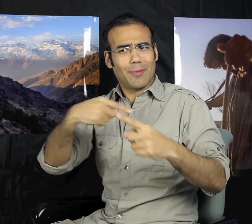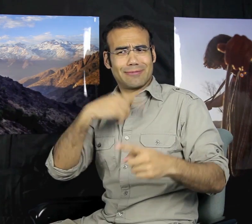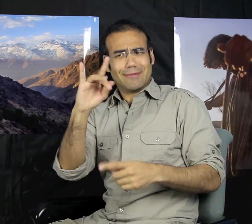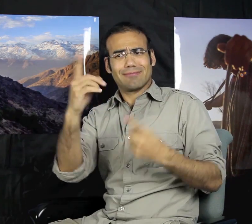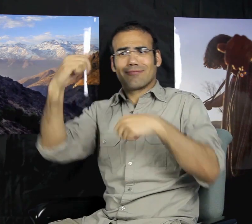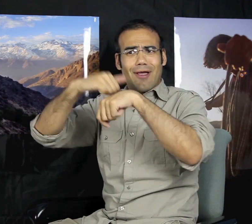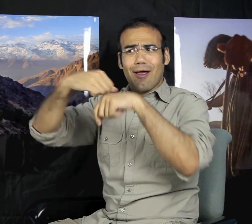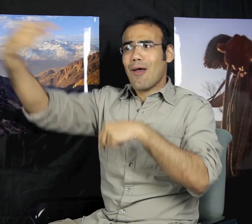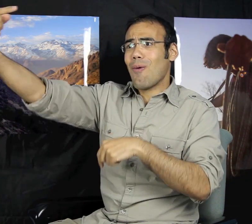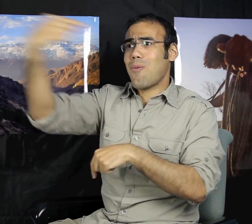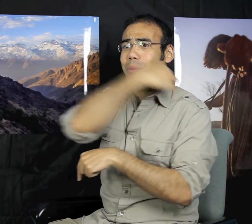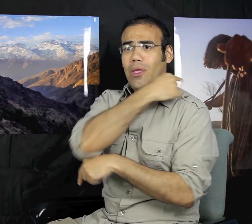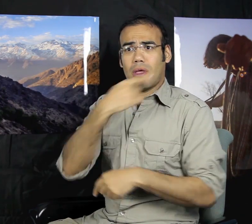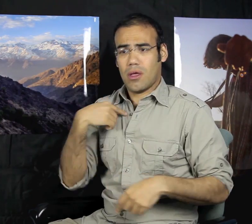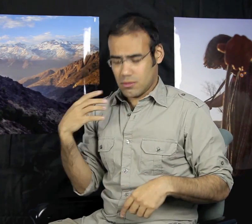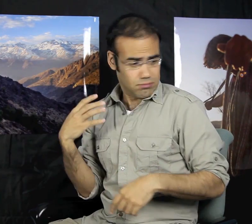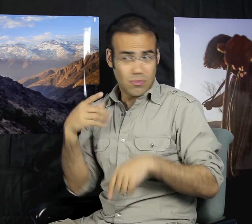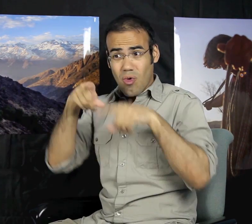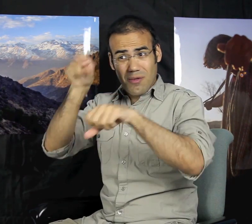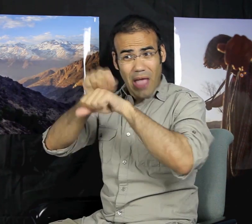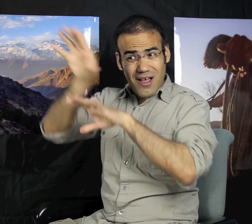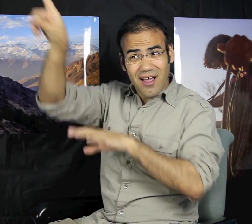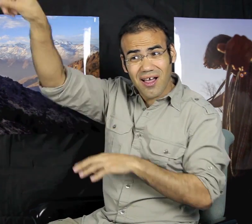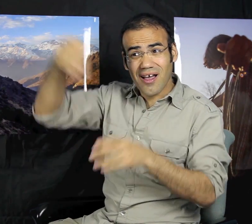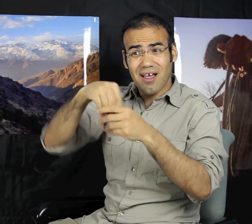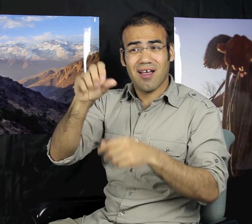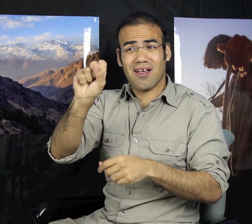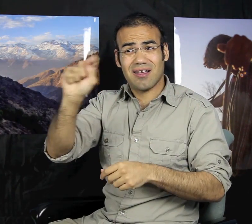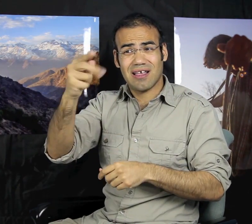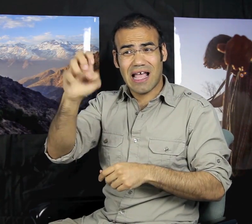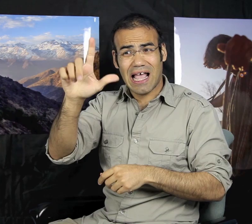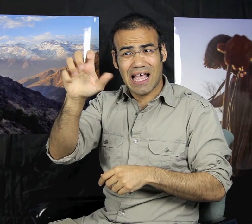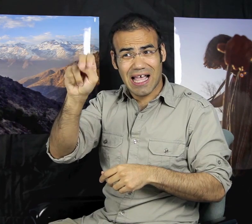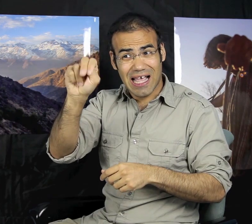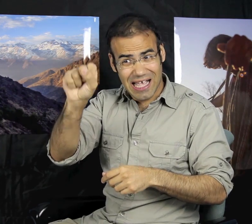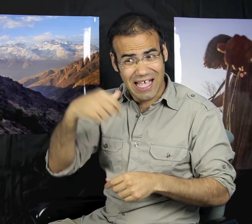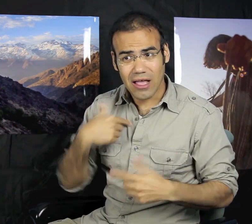There was this one time when a boulder went right by me on the St. Helen Mountain.